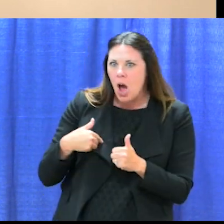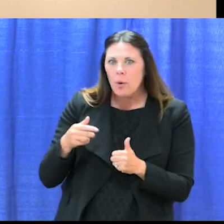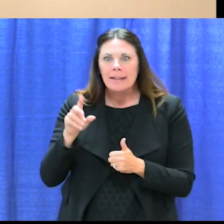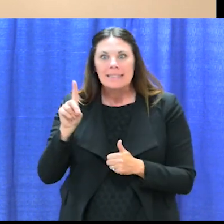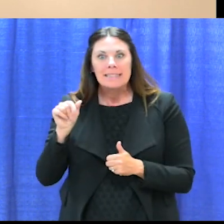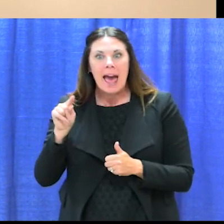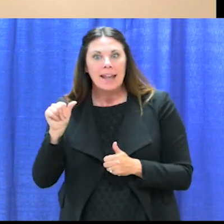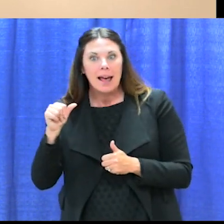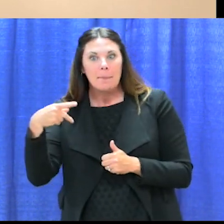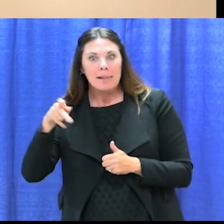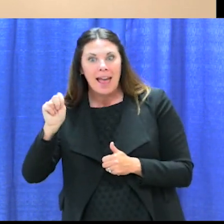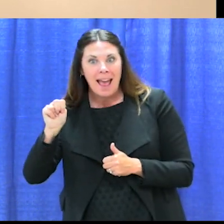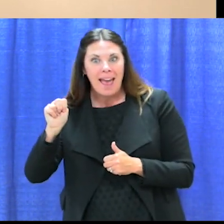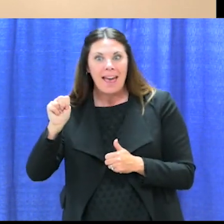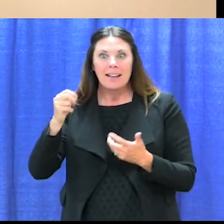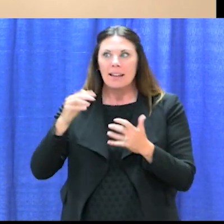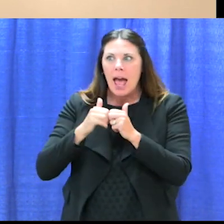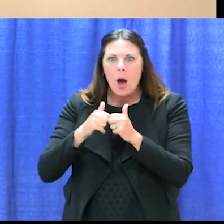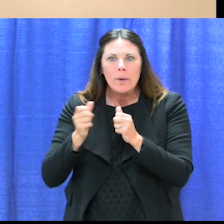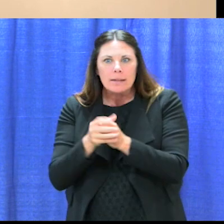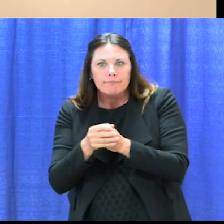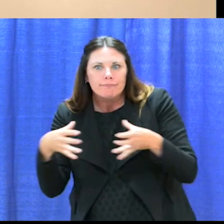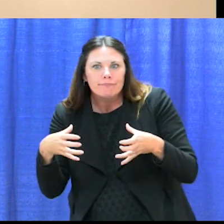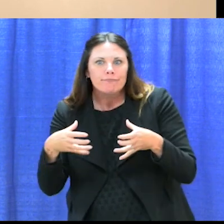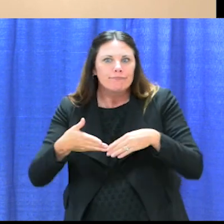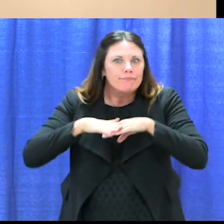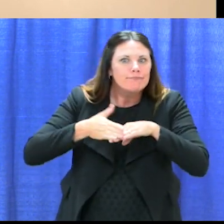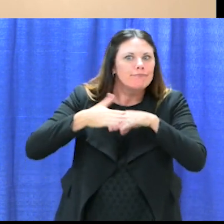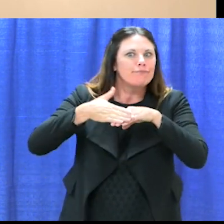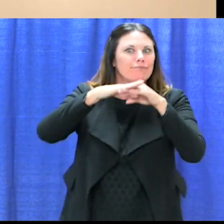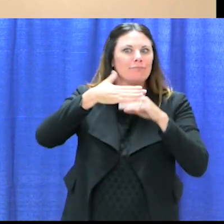And those schools that are activating new lines for data only plans on their school